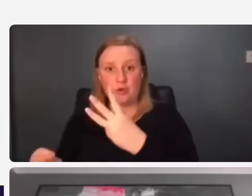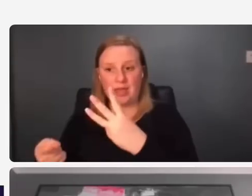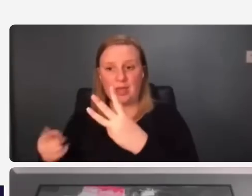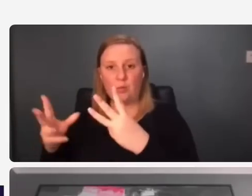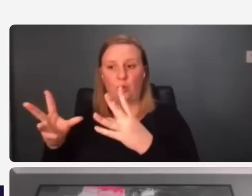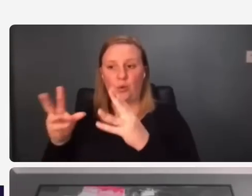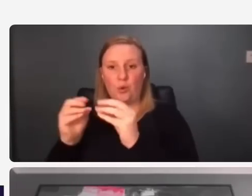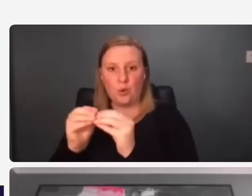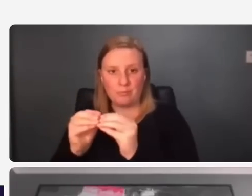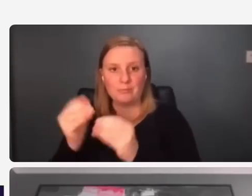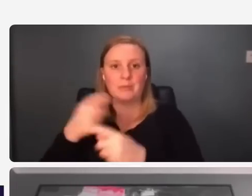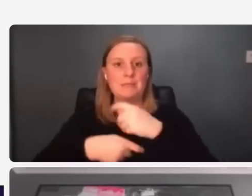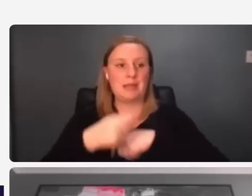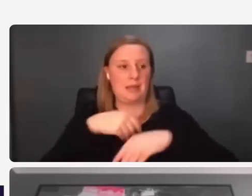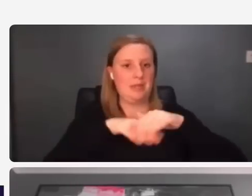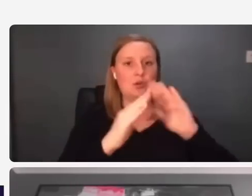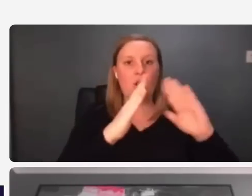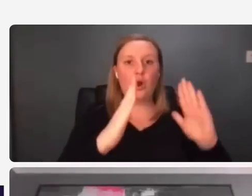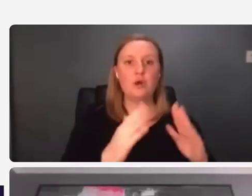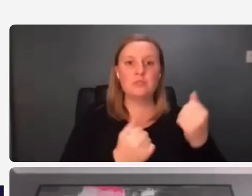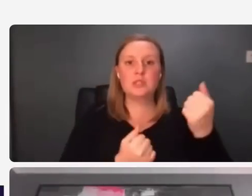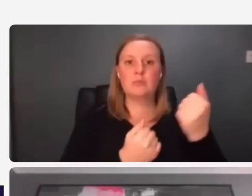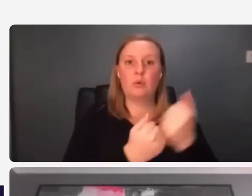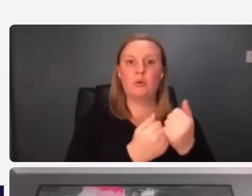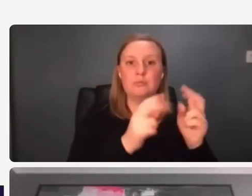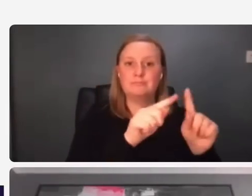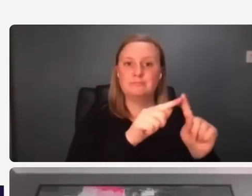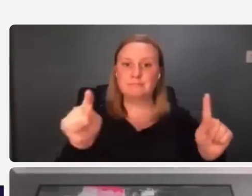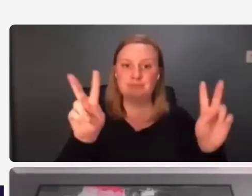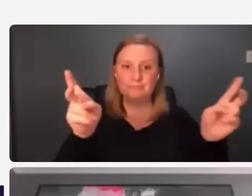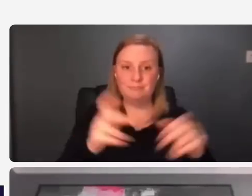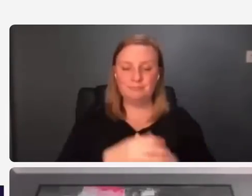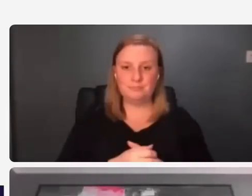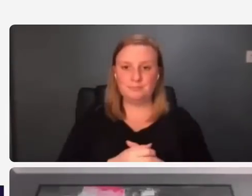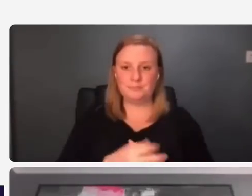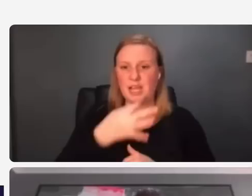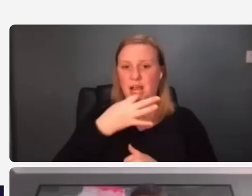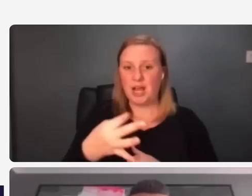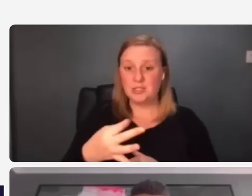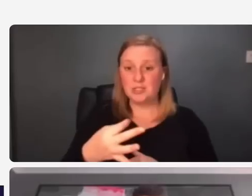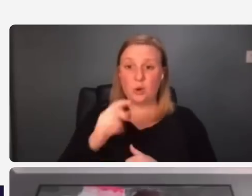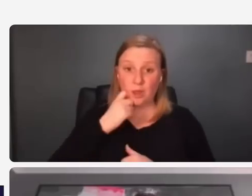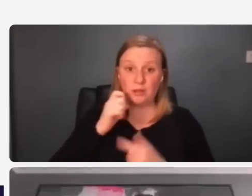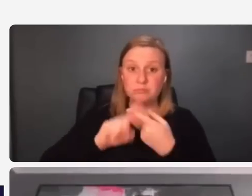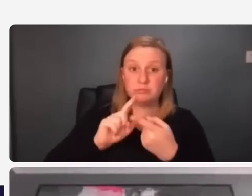Excellent. Thanks Julia. All right. Can we expect ongoing audits against the current standards until 2024?